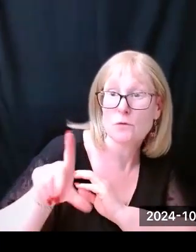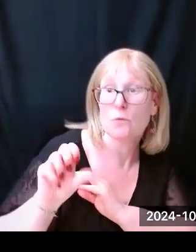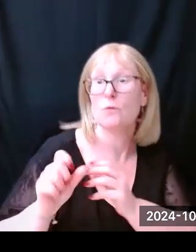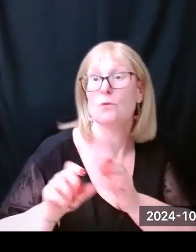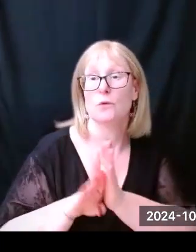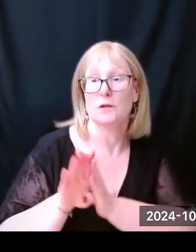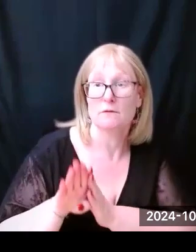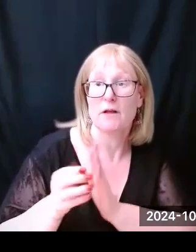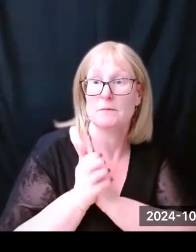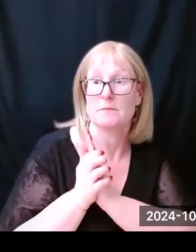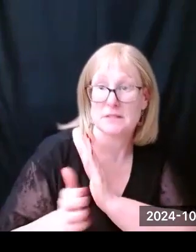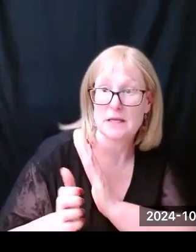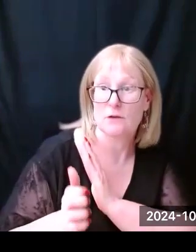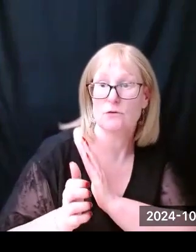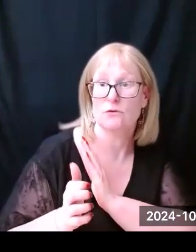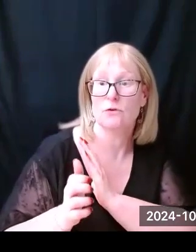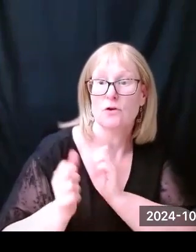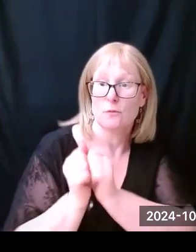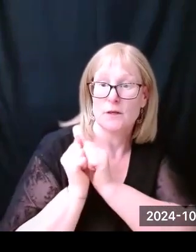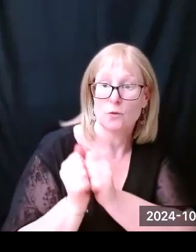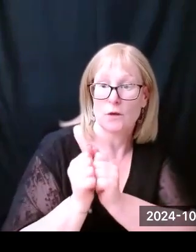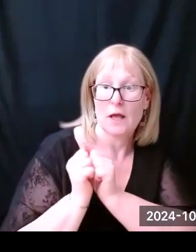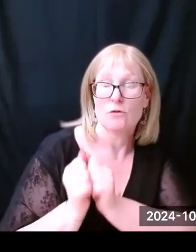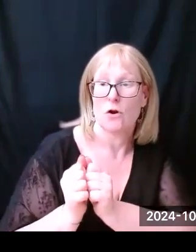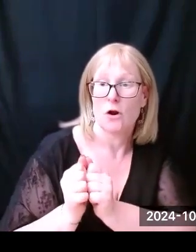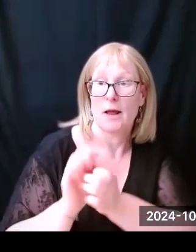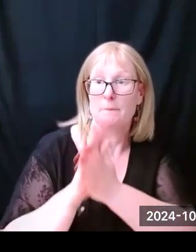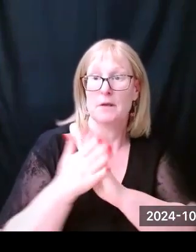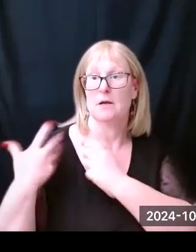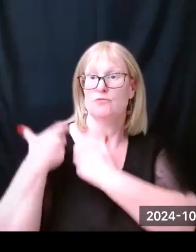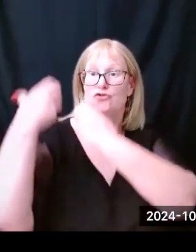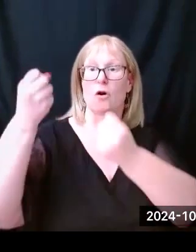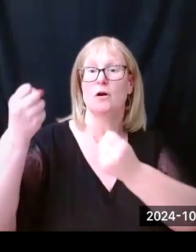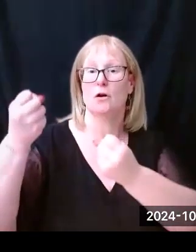stronger. And that's in part what we refer to as resilience.